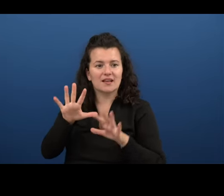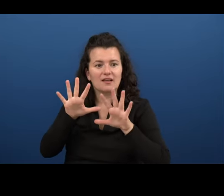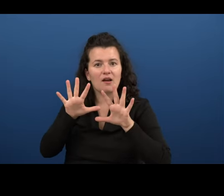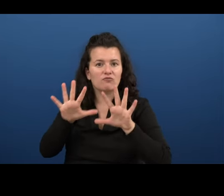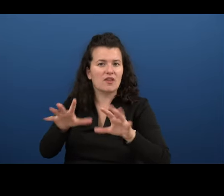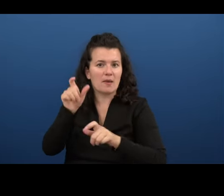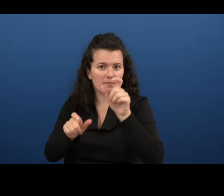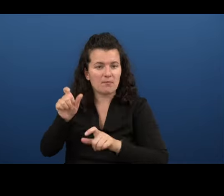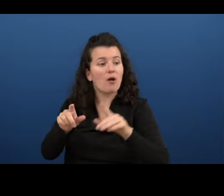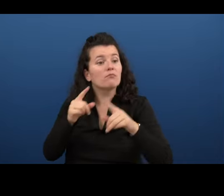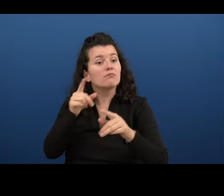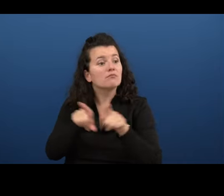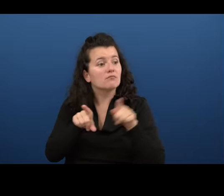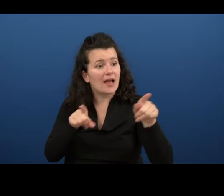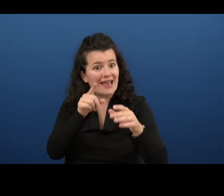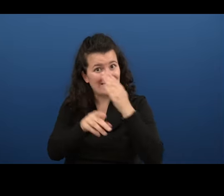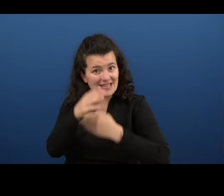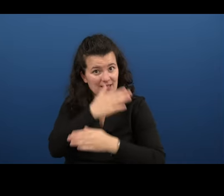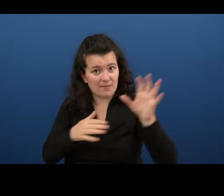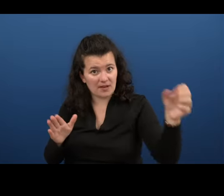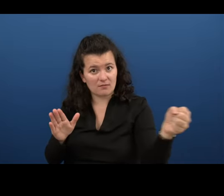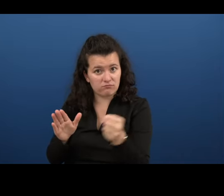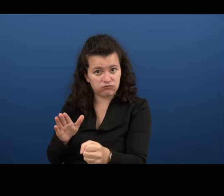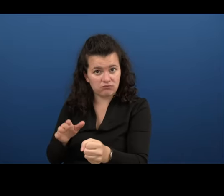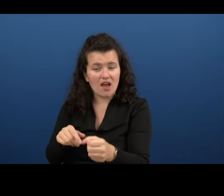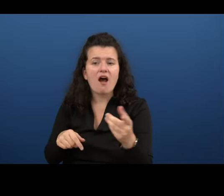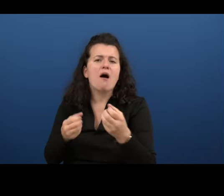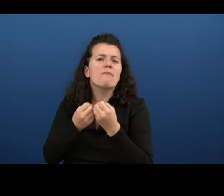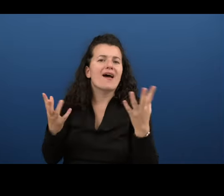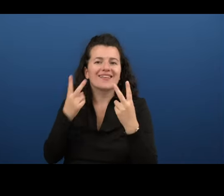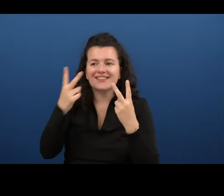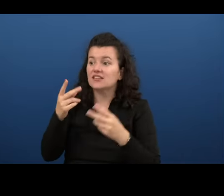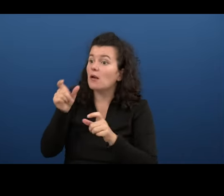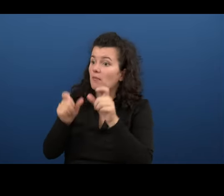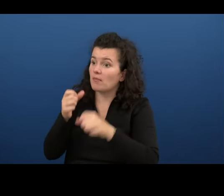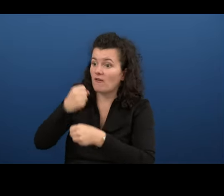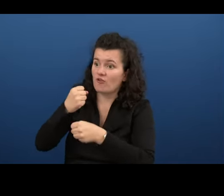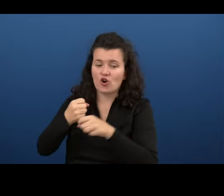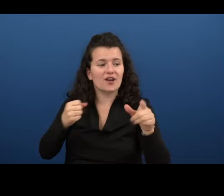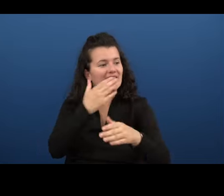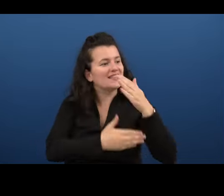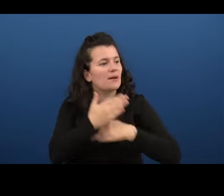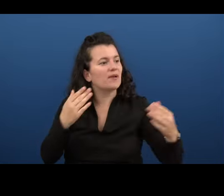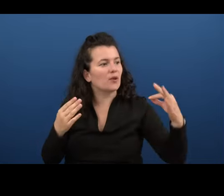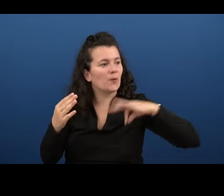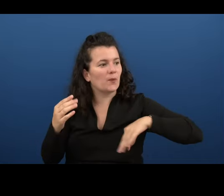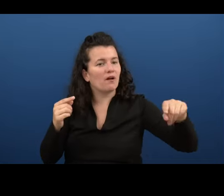them able to work as well. 14:30:13 So, the, the economic impact is really